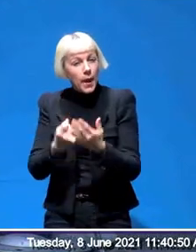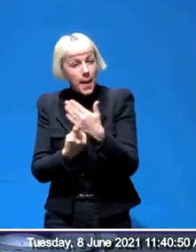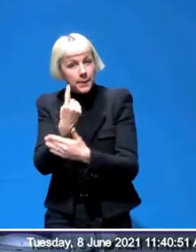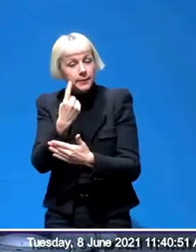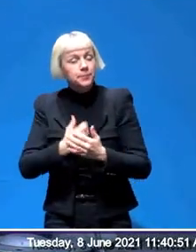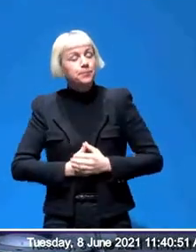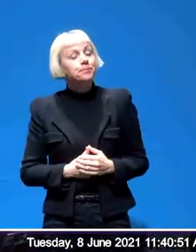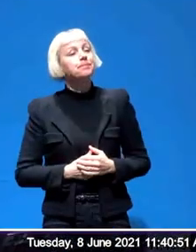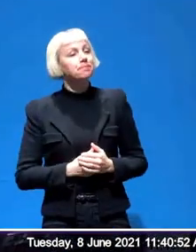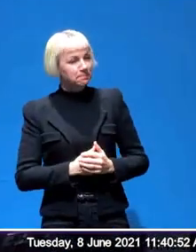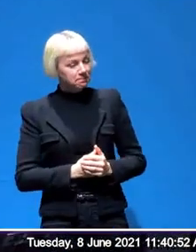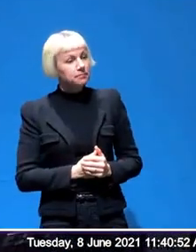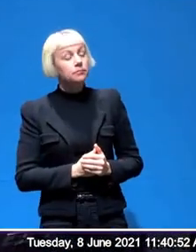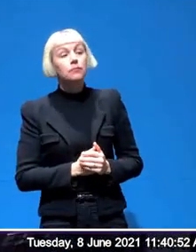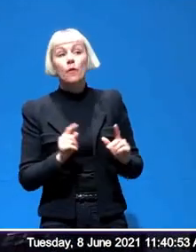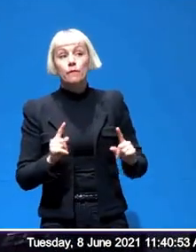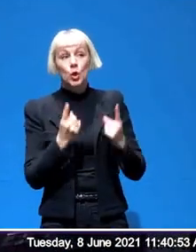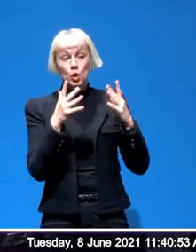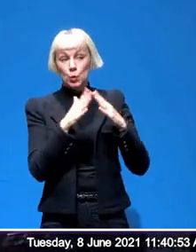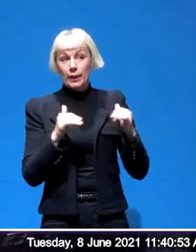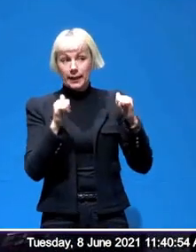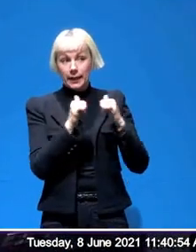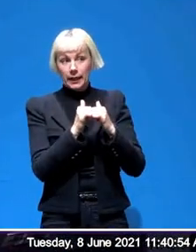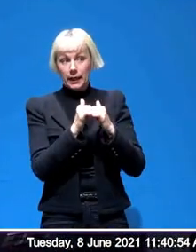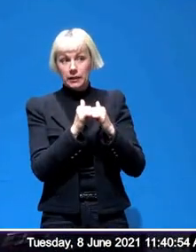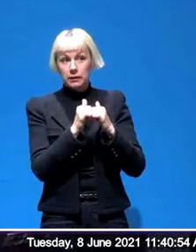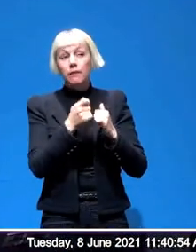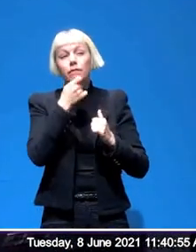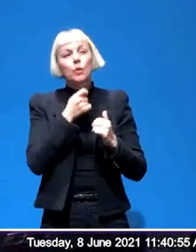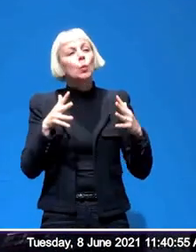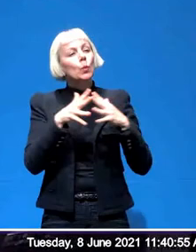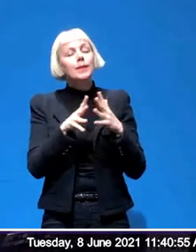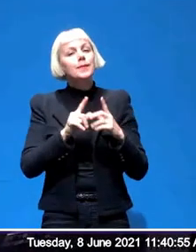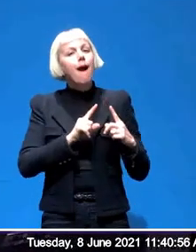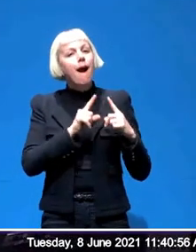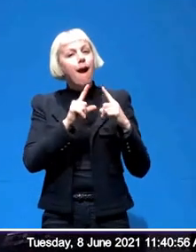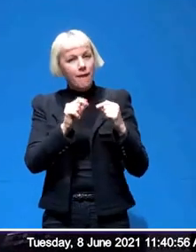The first weekend, that was a couple of weeks after Daniel came home